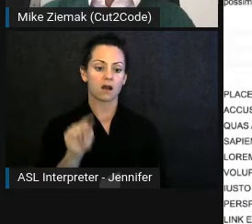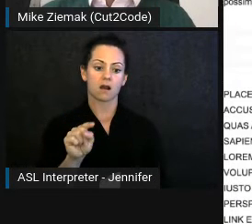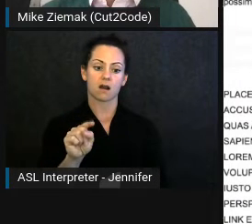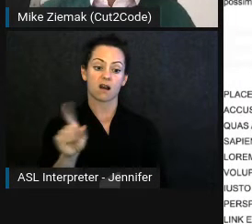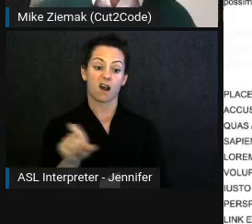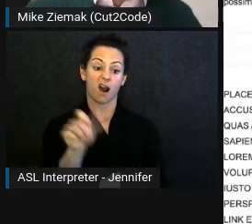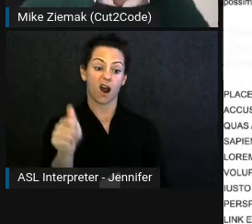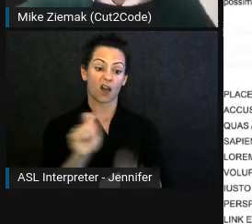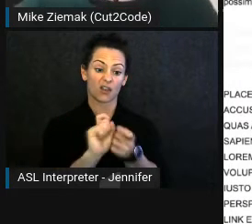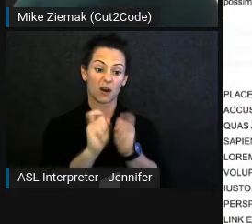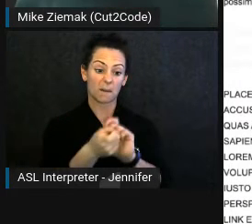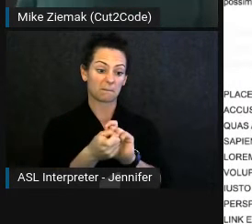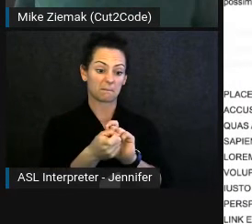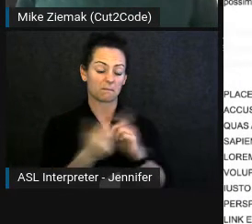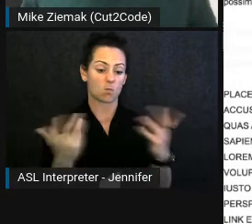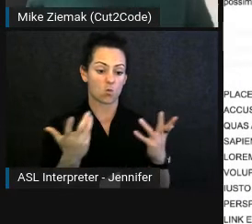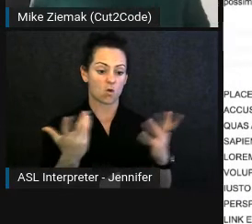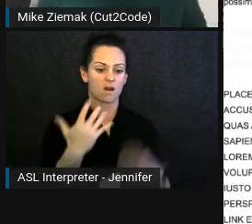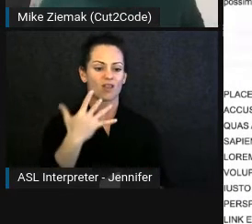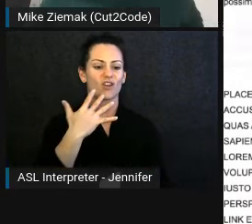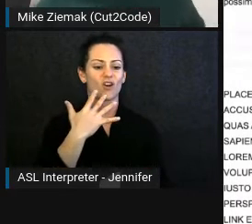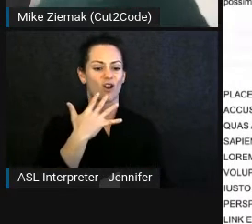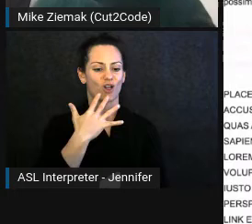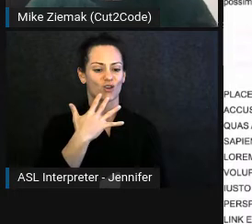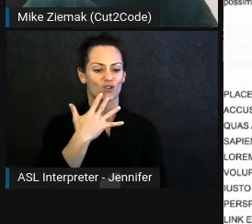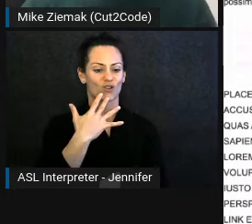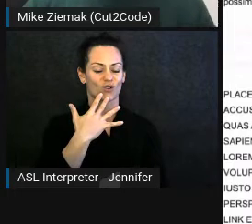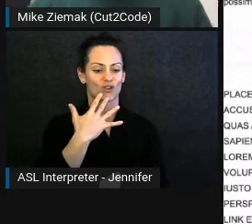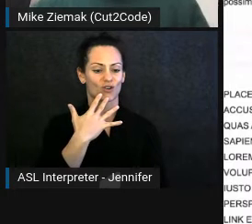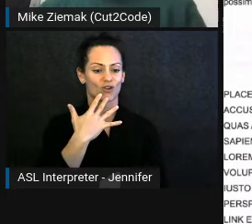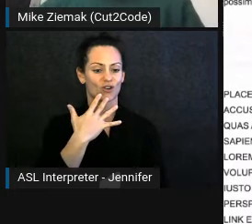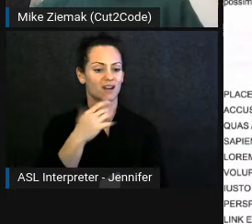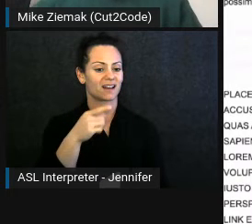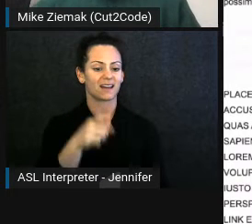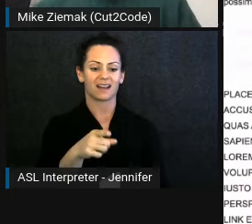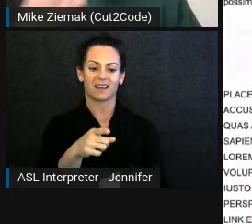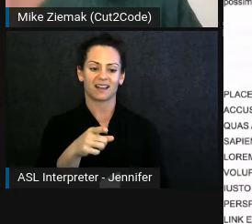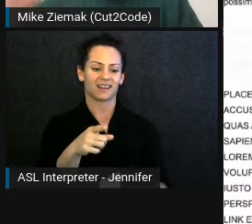While these examples are flagrantly illegible, even for people